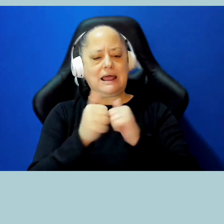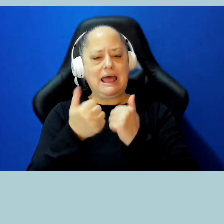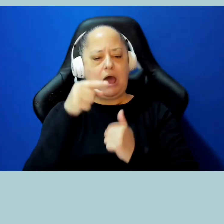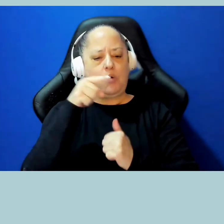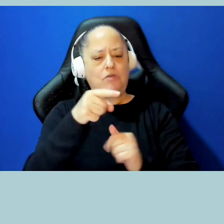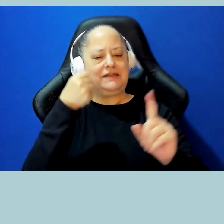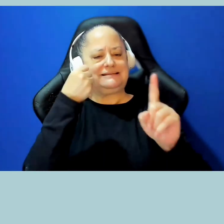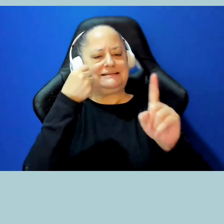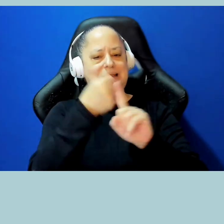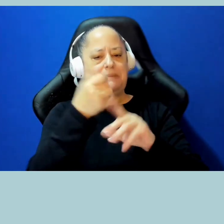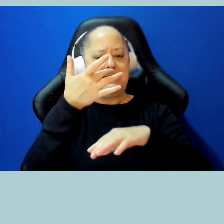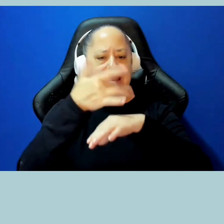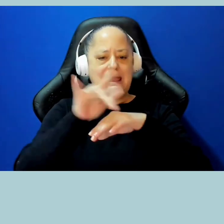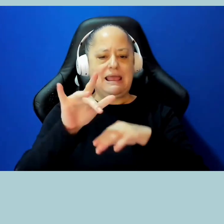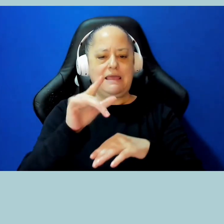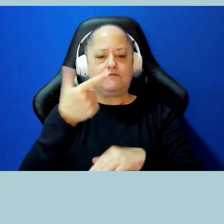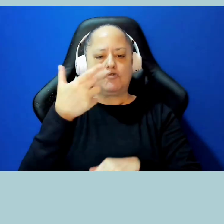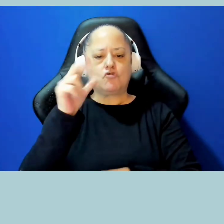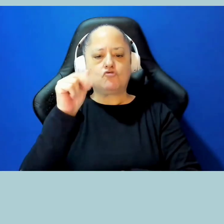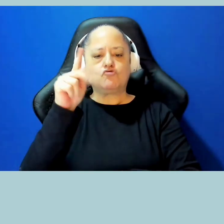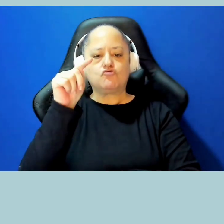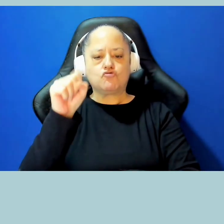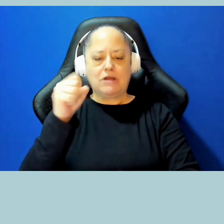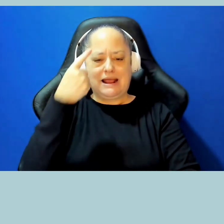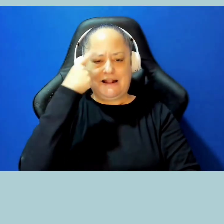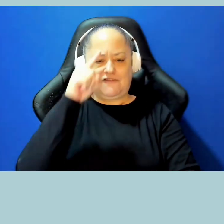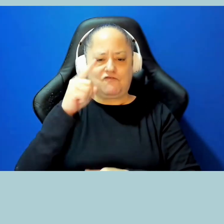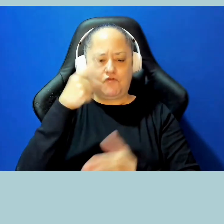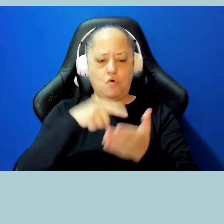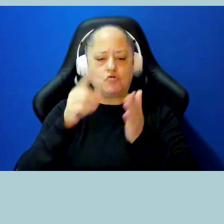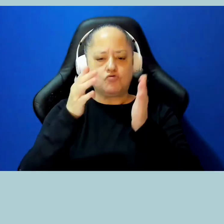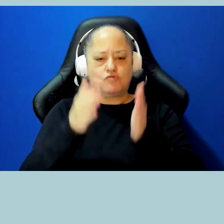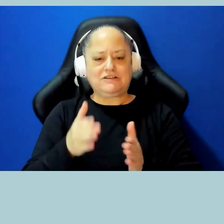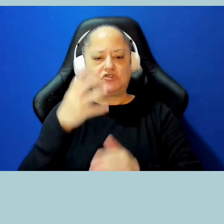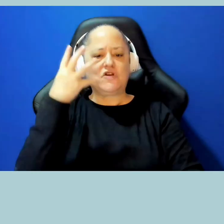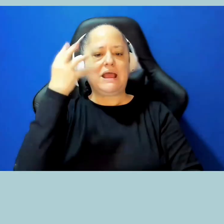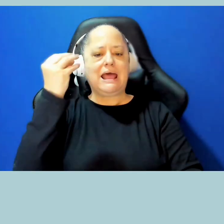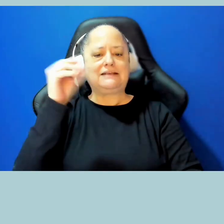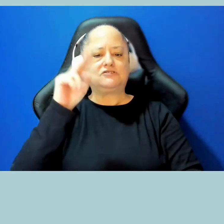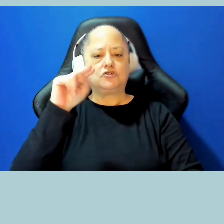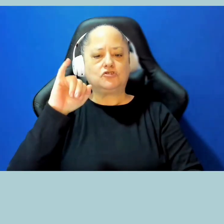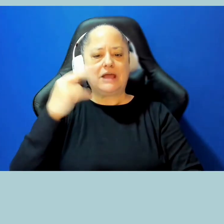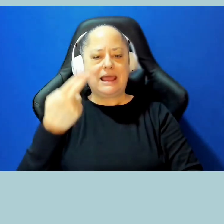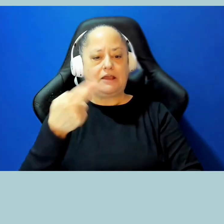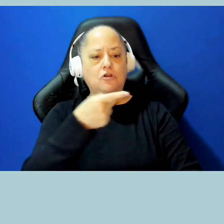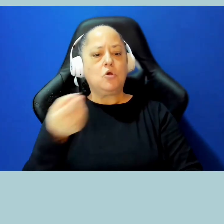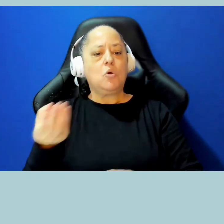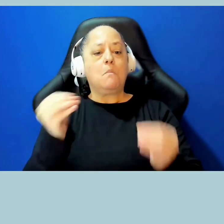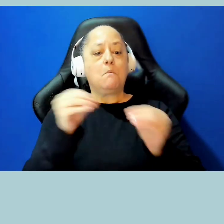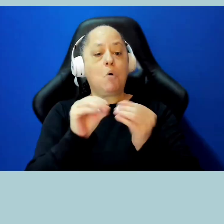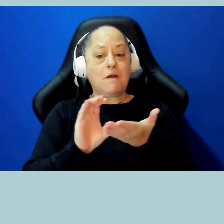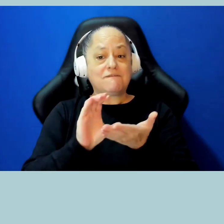available grants for researchers external to the NIH? Will there be more funding for